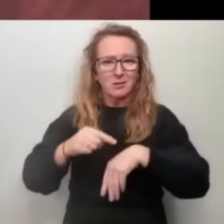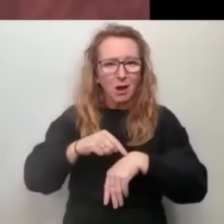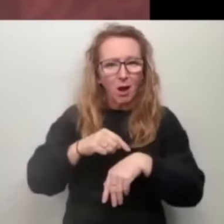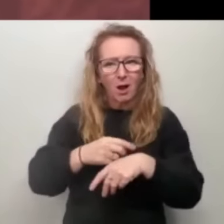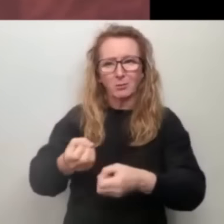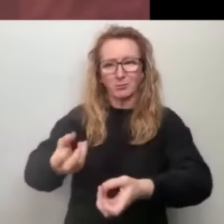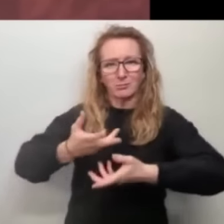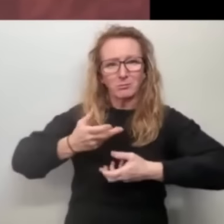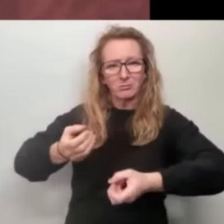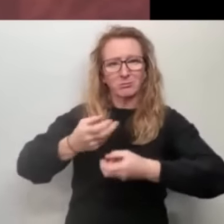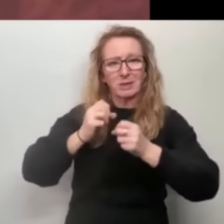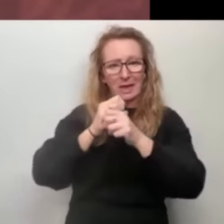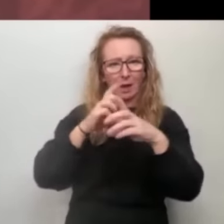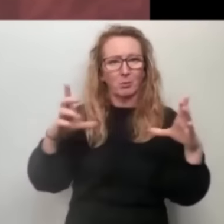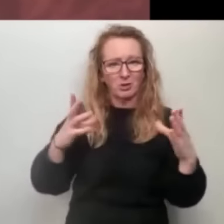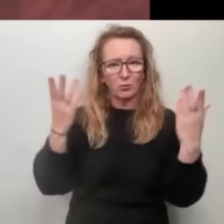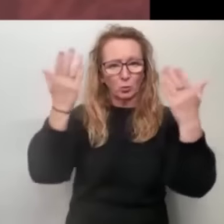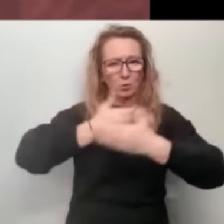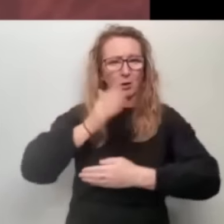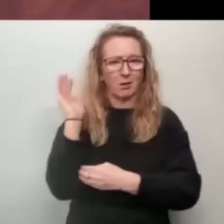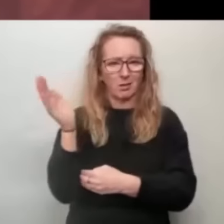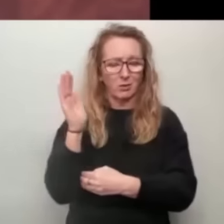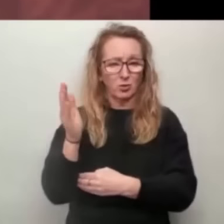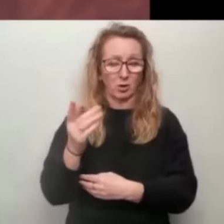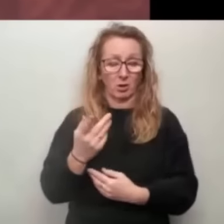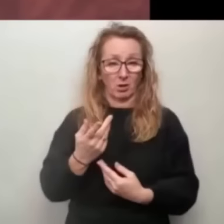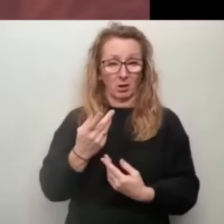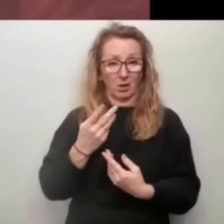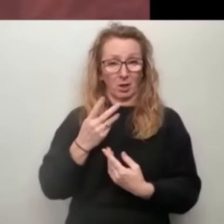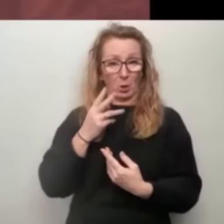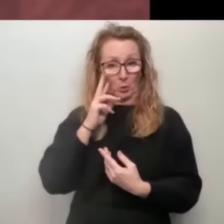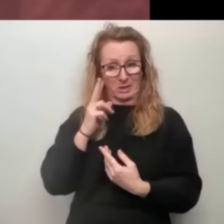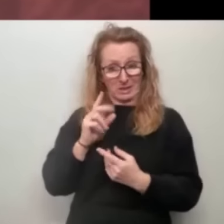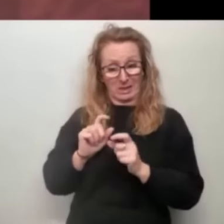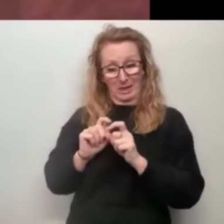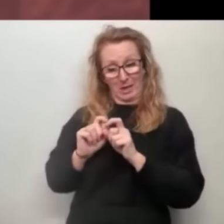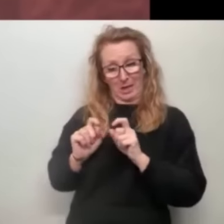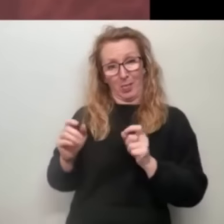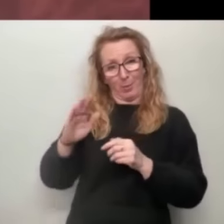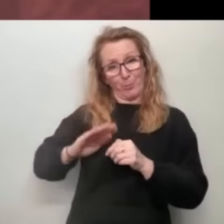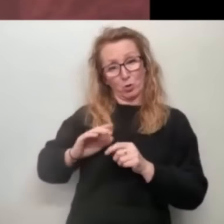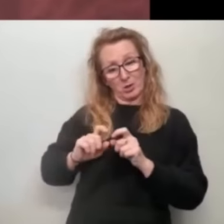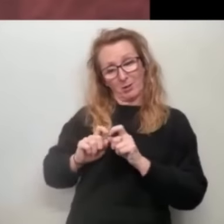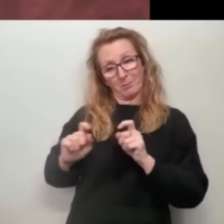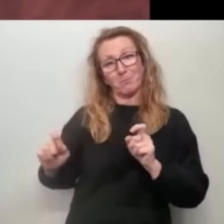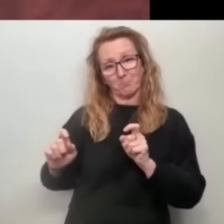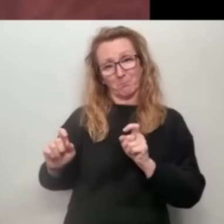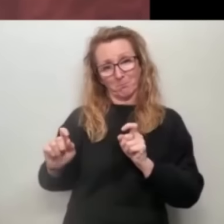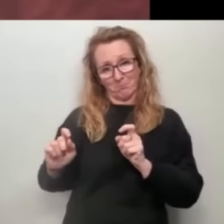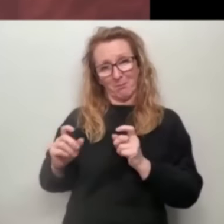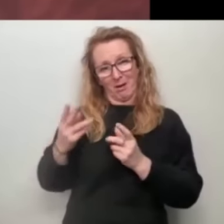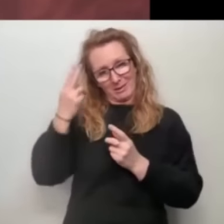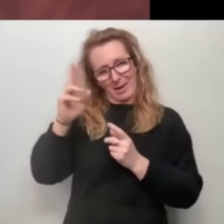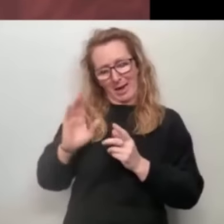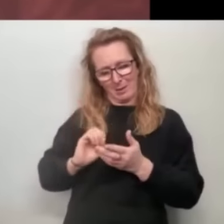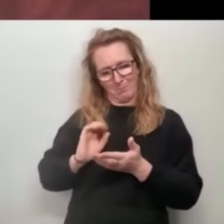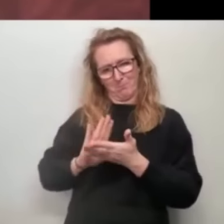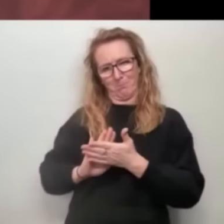of the images for tonight's lecture. And you'll see they've been credited on the images that we use there. Right, here we go.